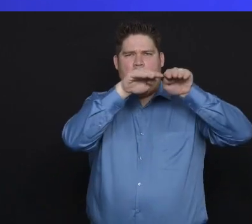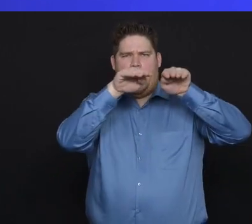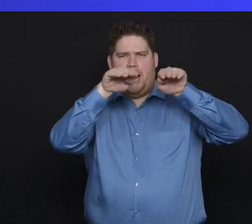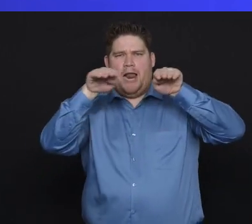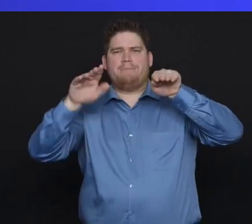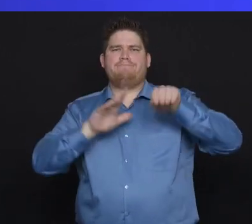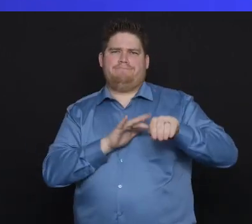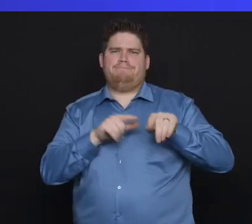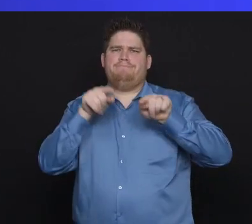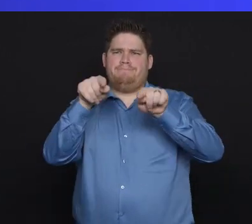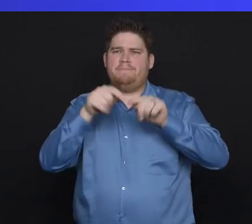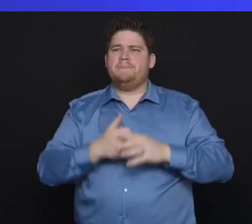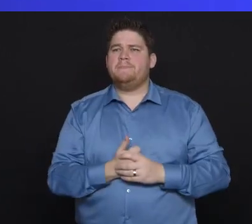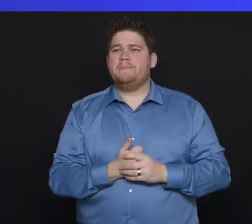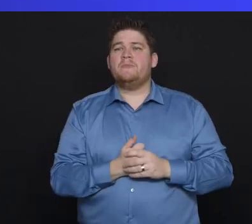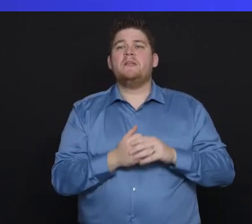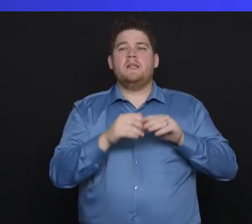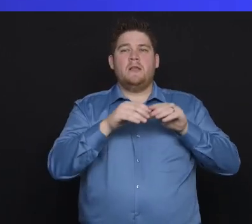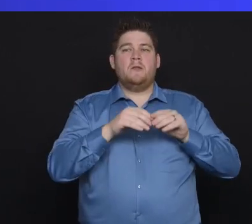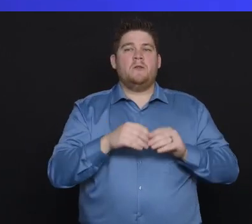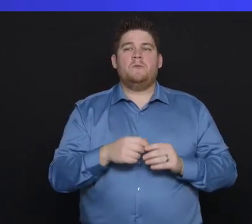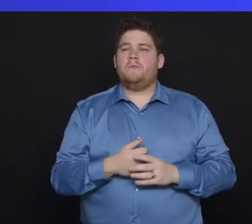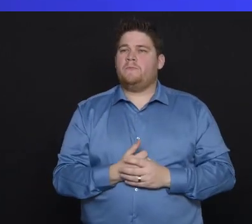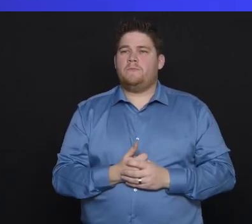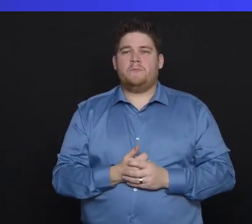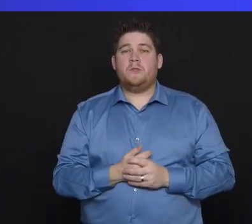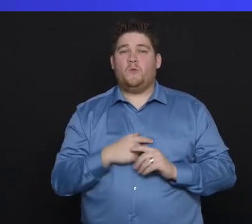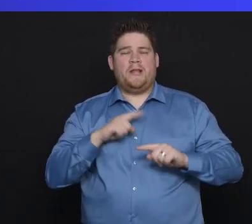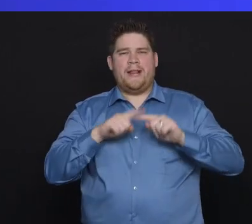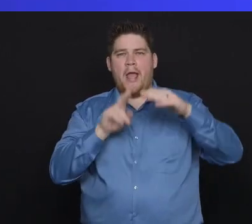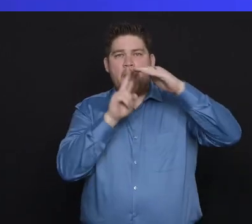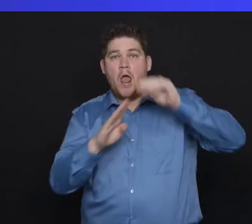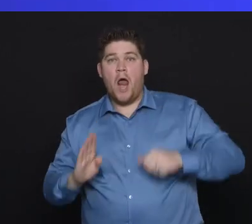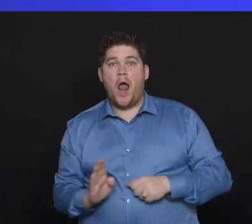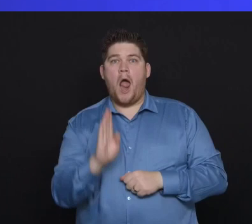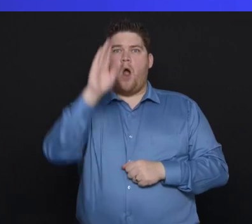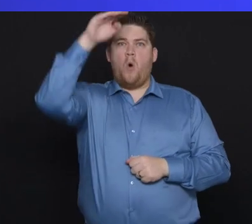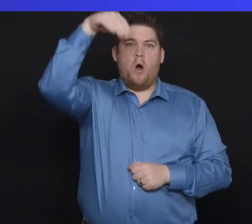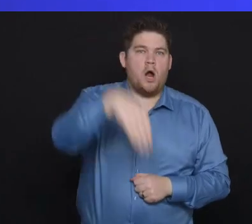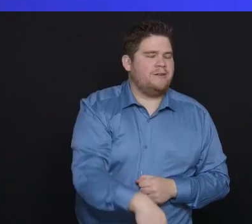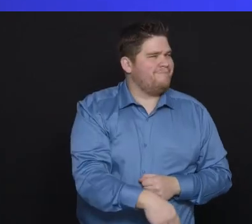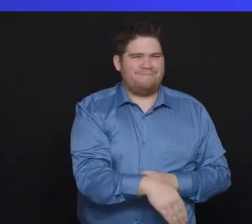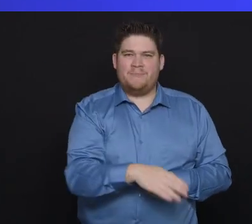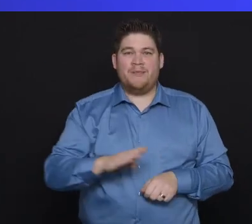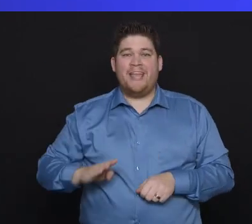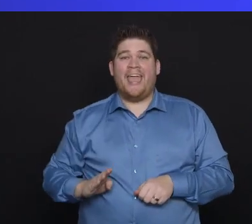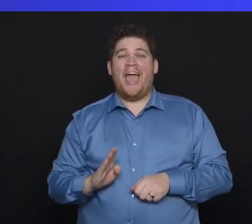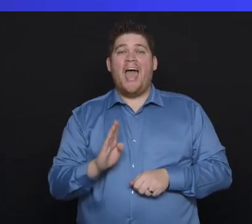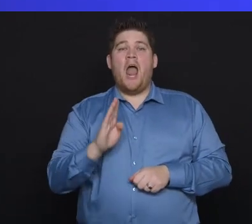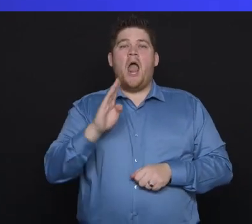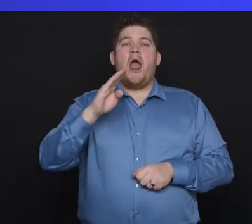flatter. But we don't know that. We can't predict that right now. Next,